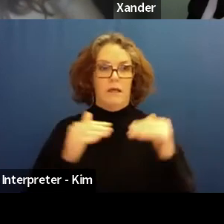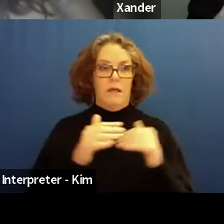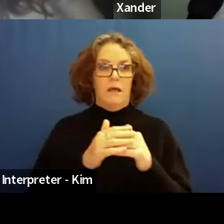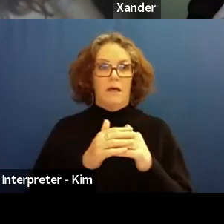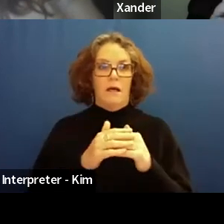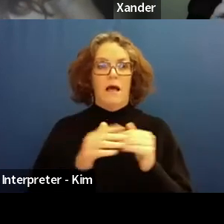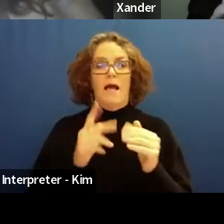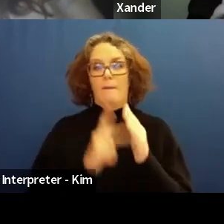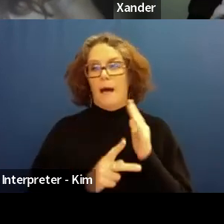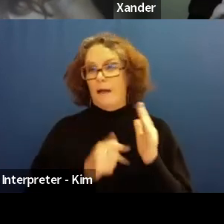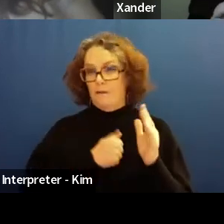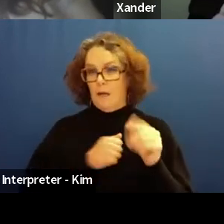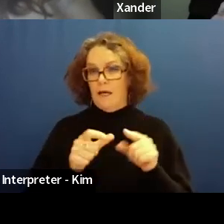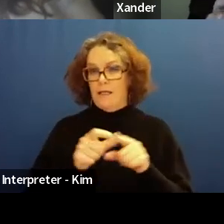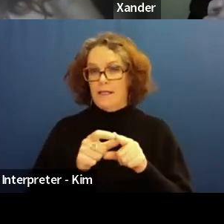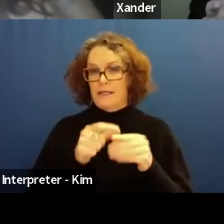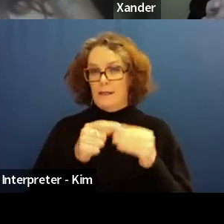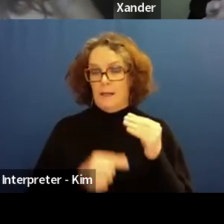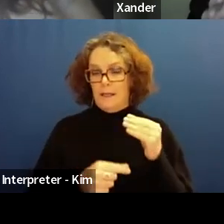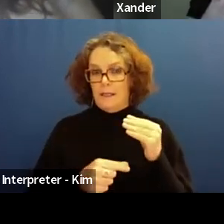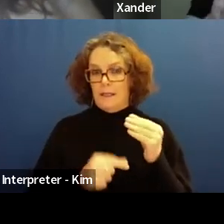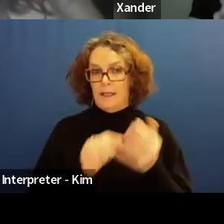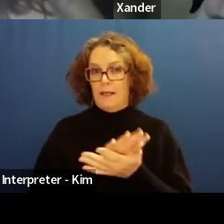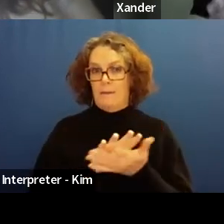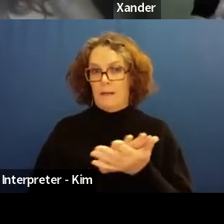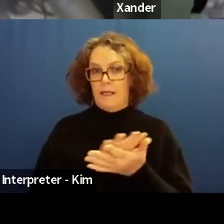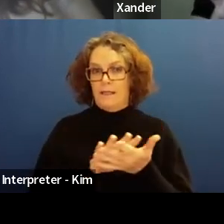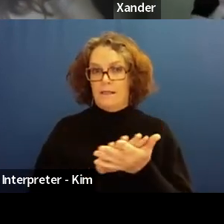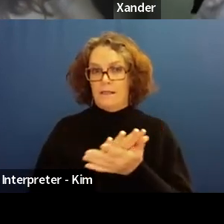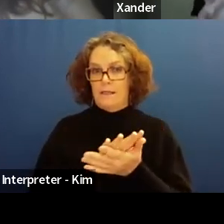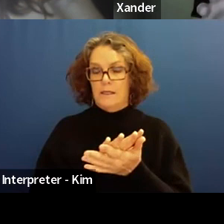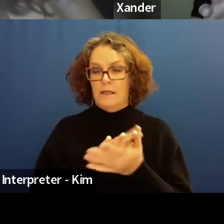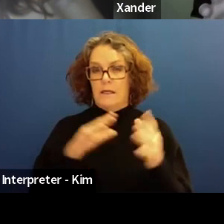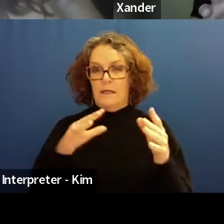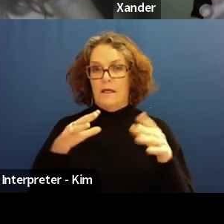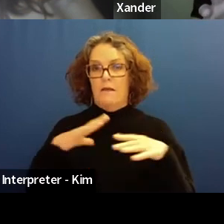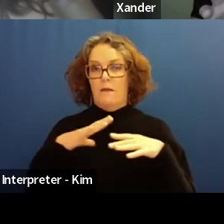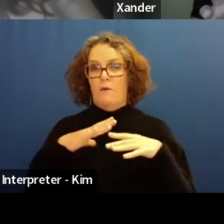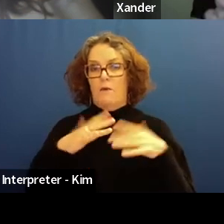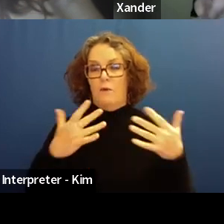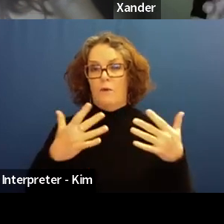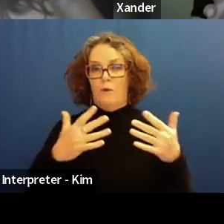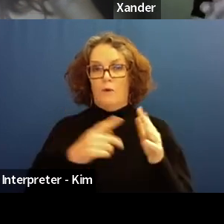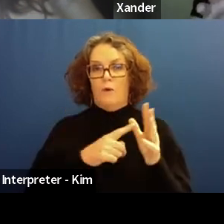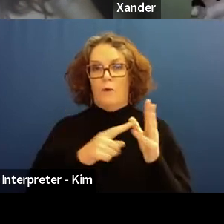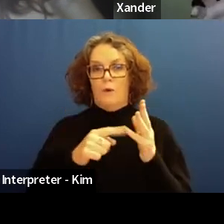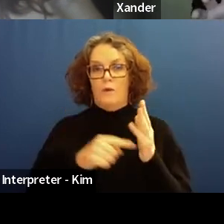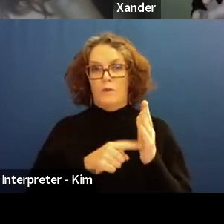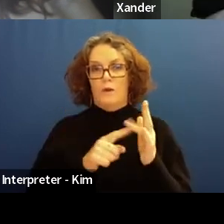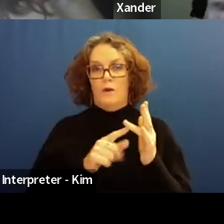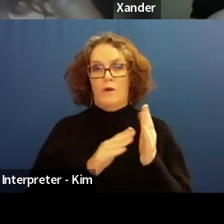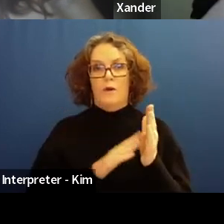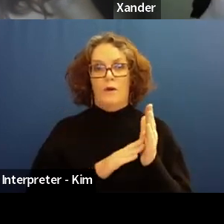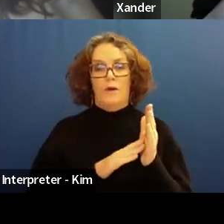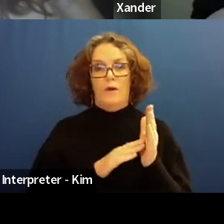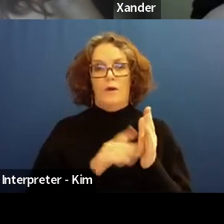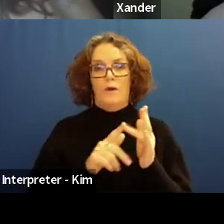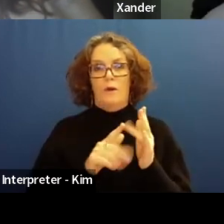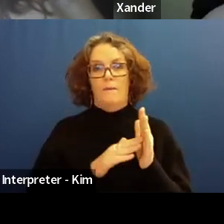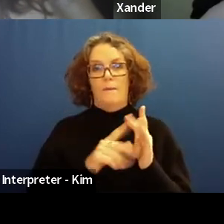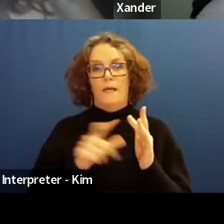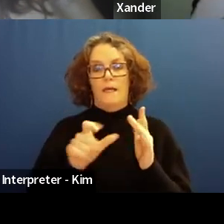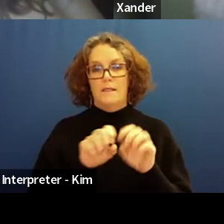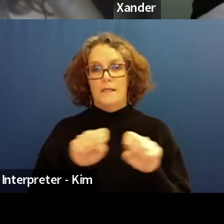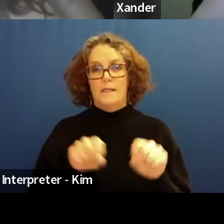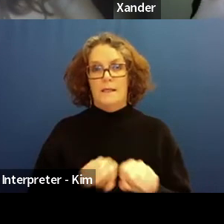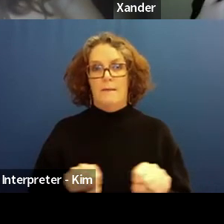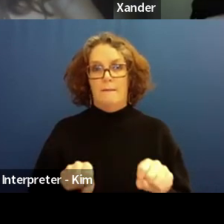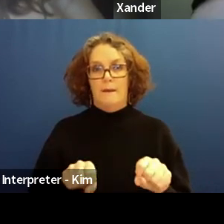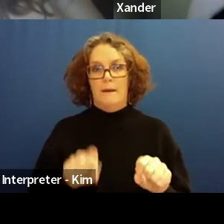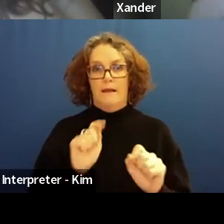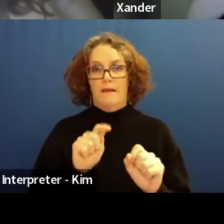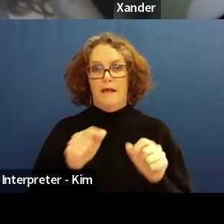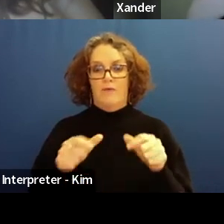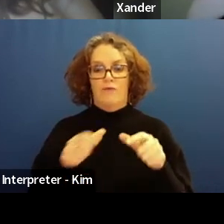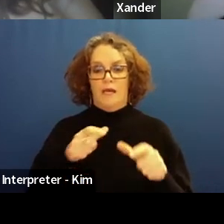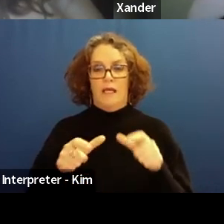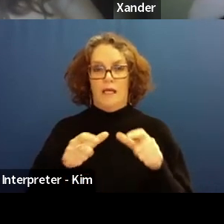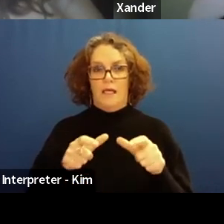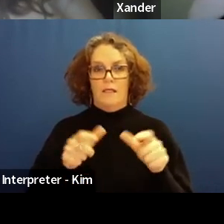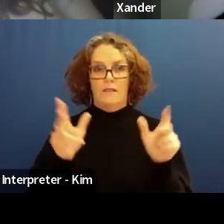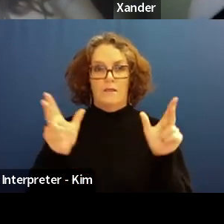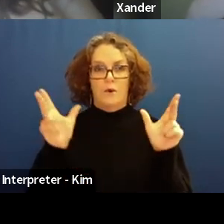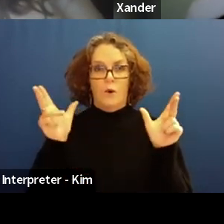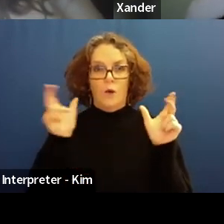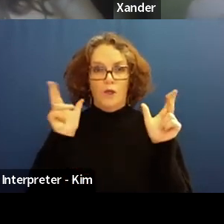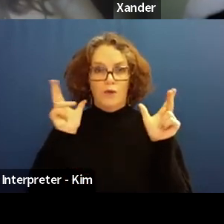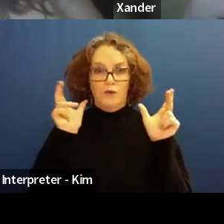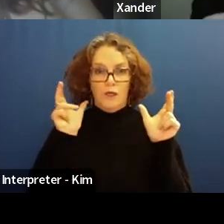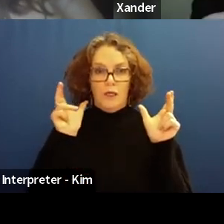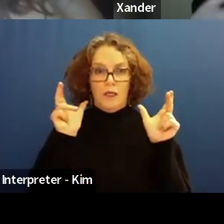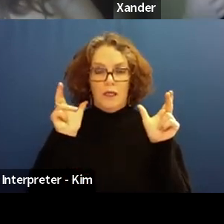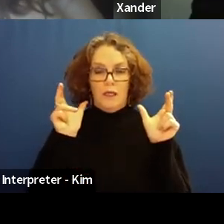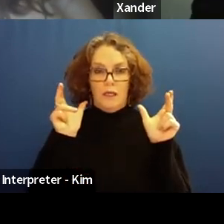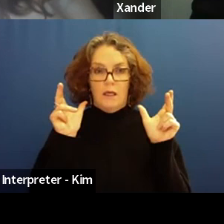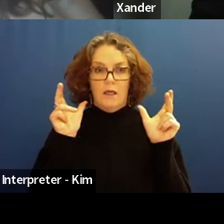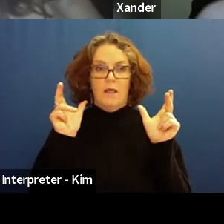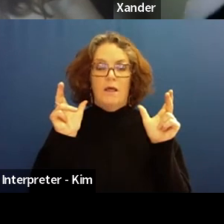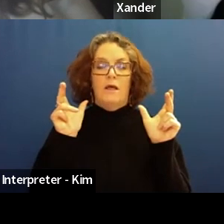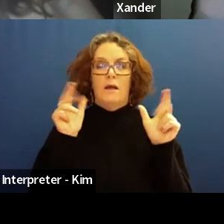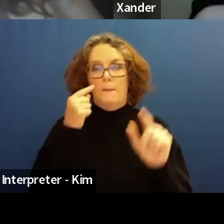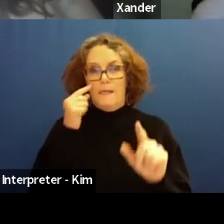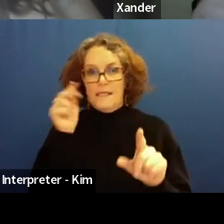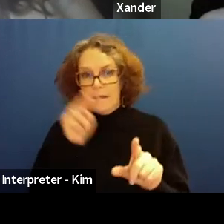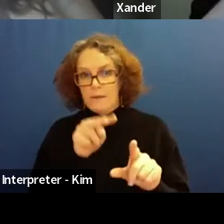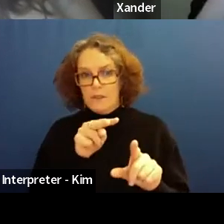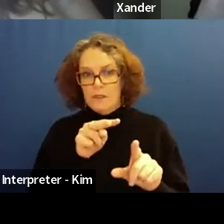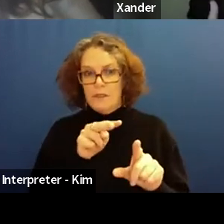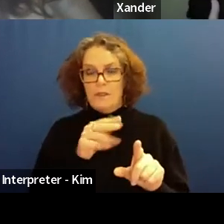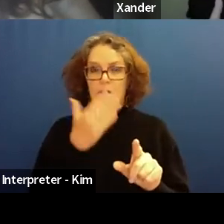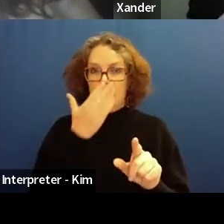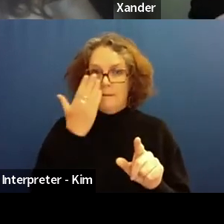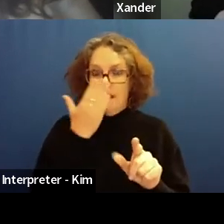It's kind of like the autonomic system. Um, I don't know how to describe it, but it's basically the thing that regulates like your auditory like hearing and perception and like smell and everything like that.